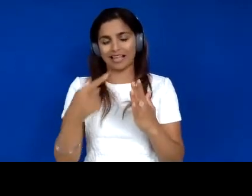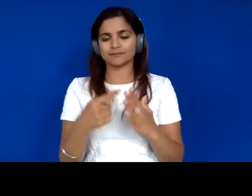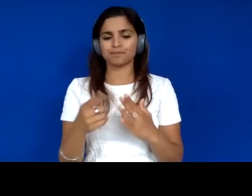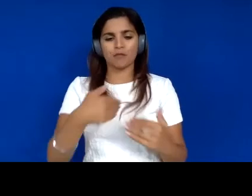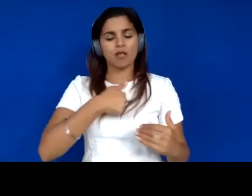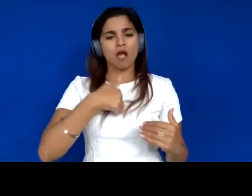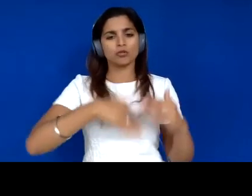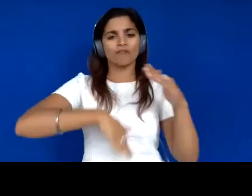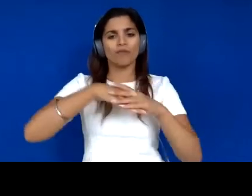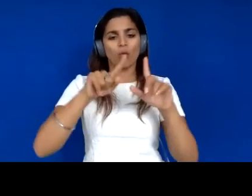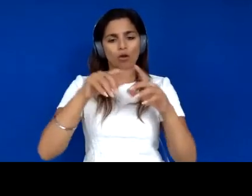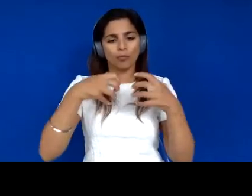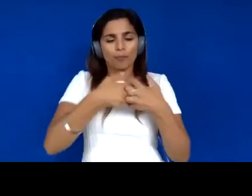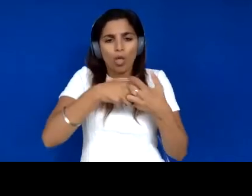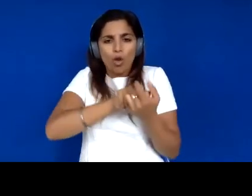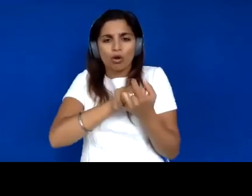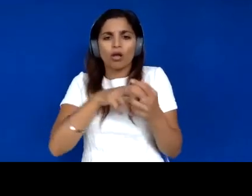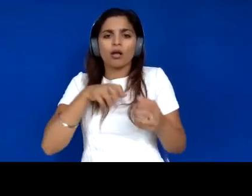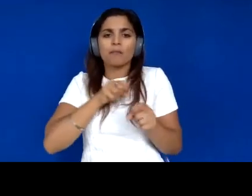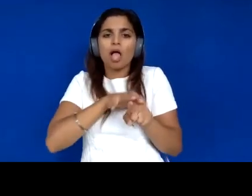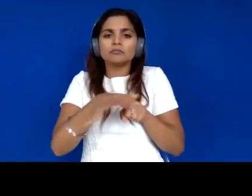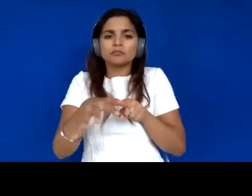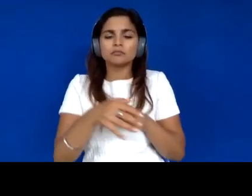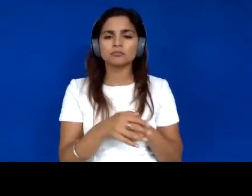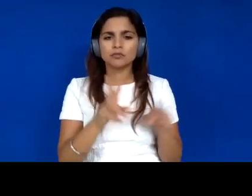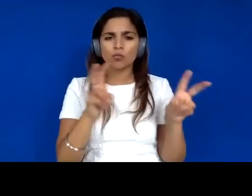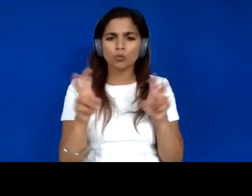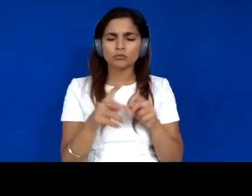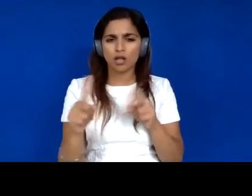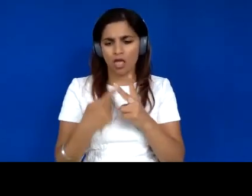quote while another described finding floppy limbs among developmentally